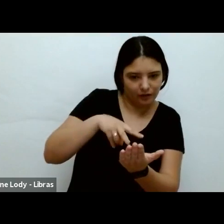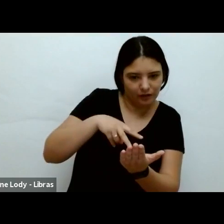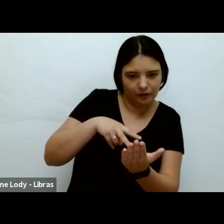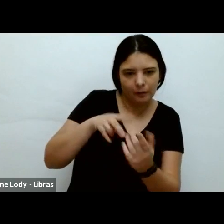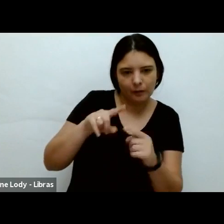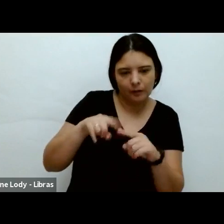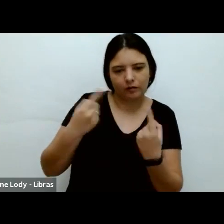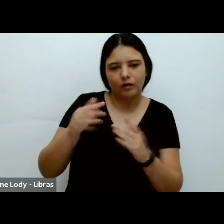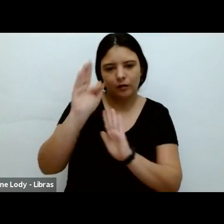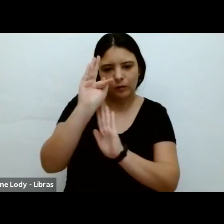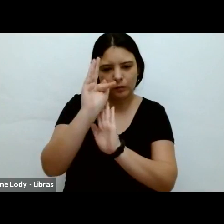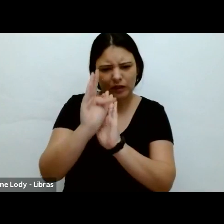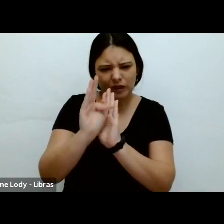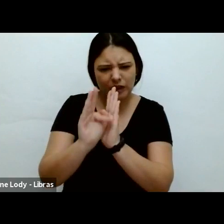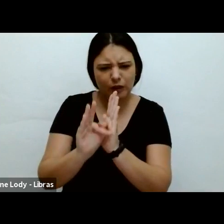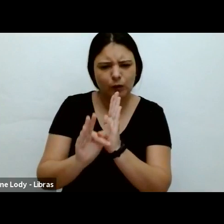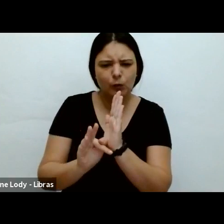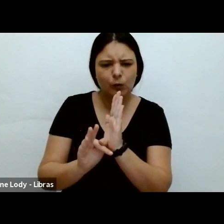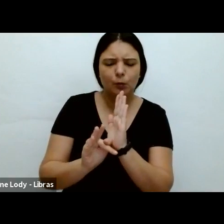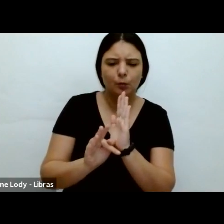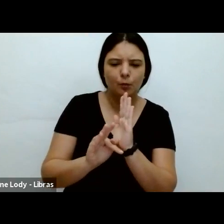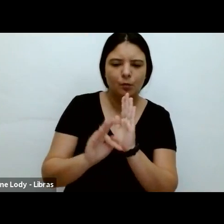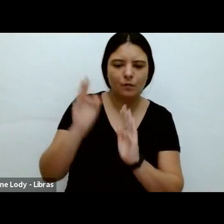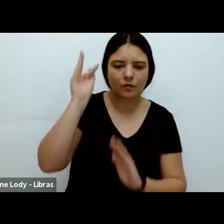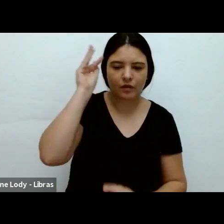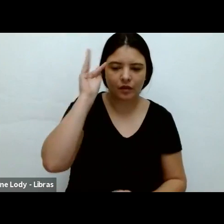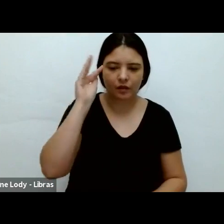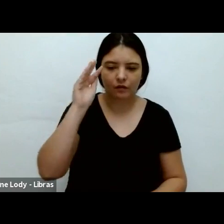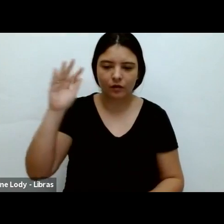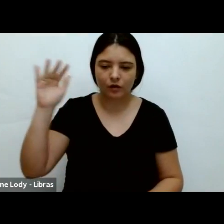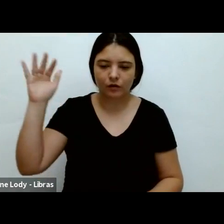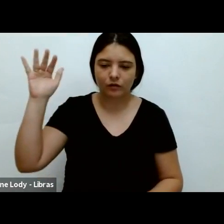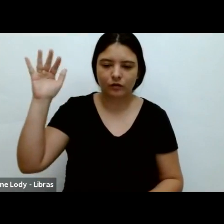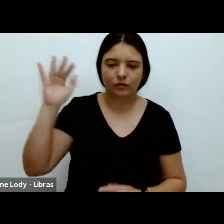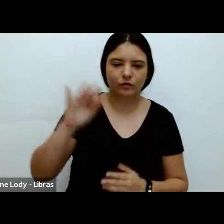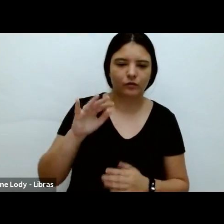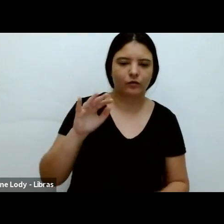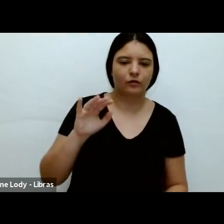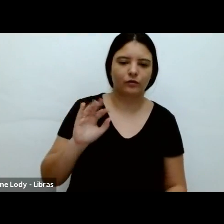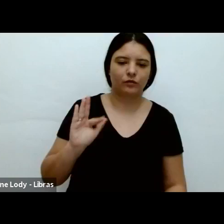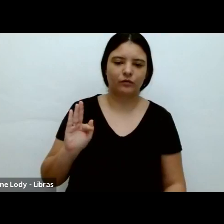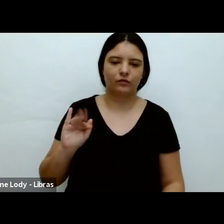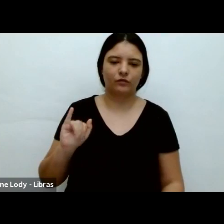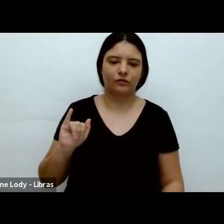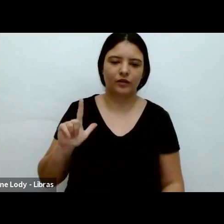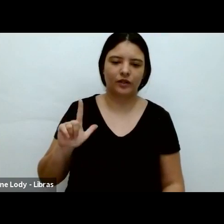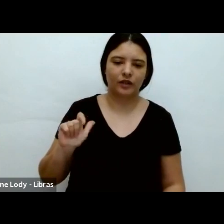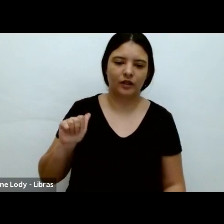or buy or buy a Phoenix philosophy r and